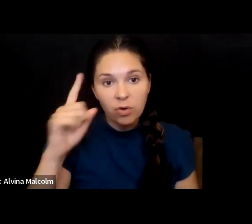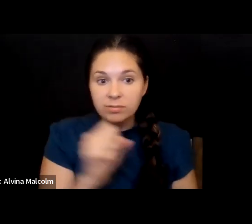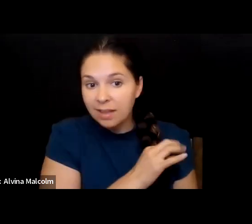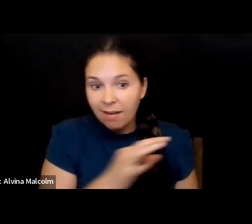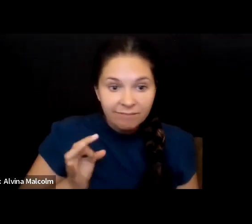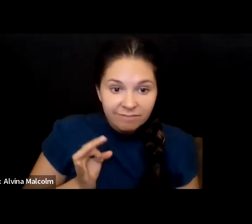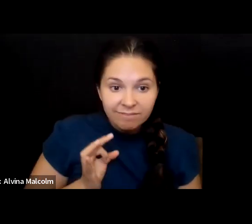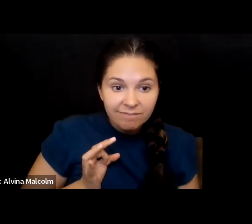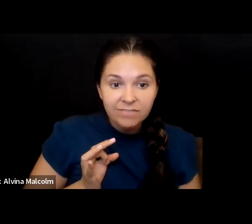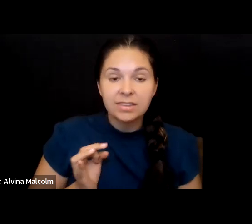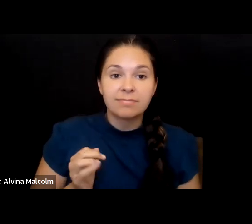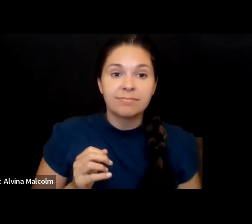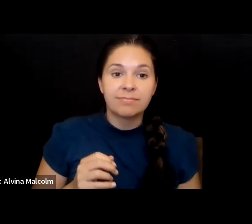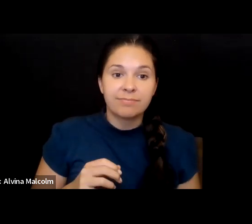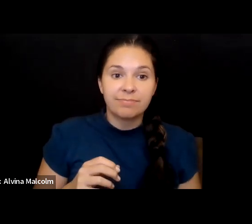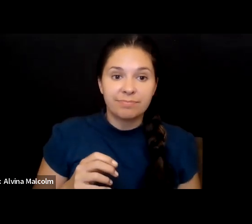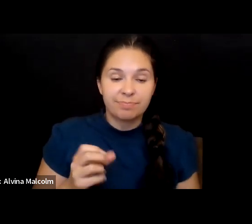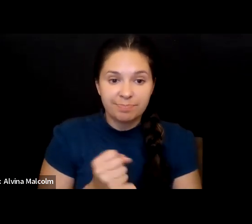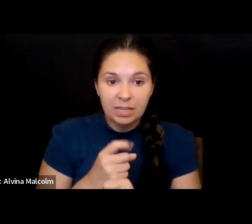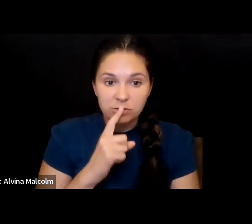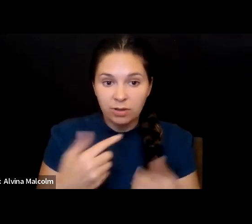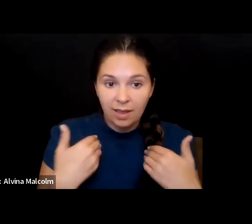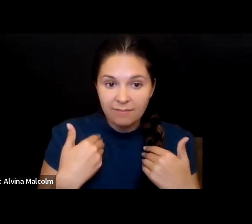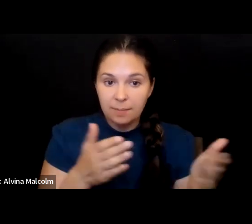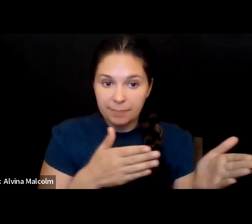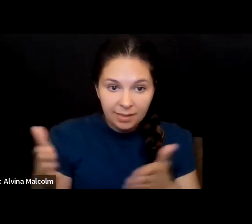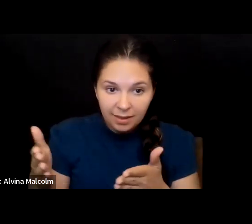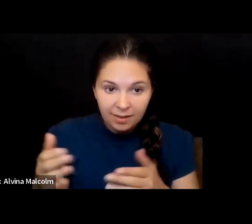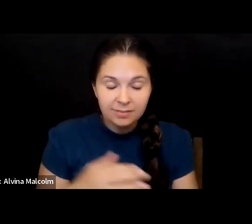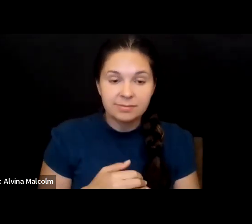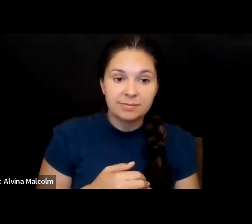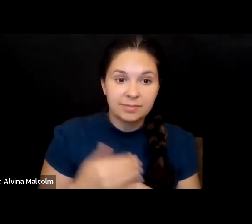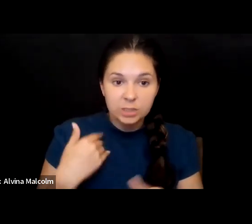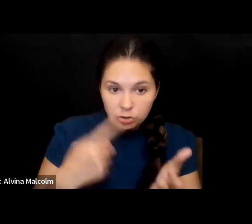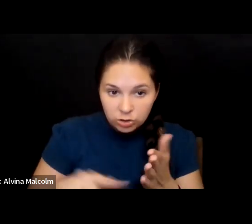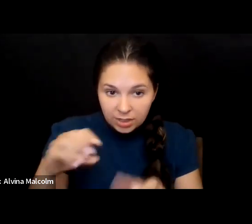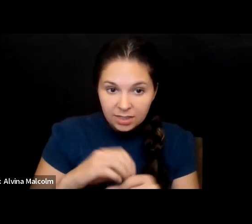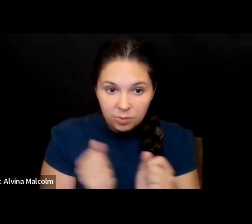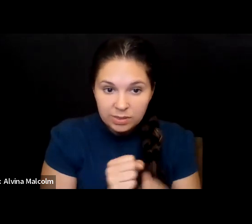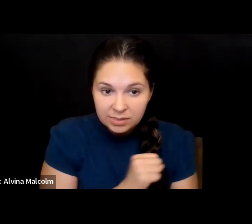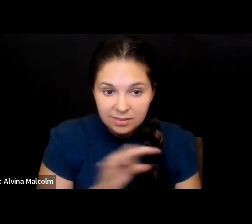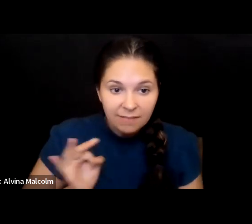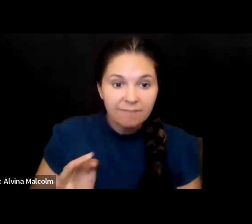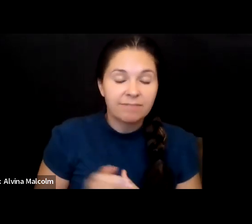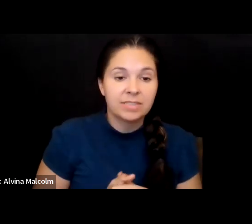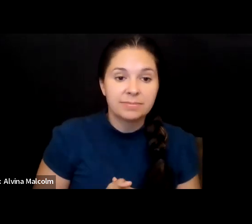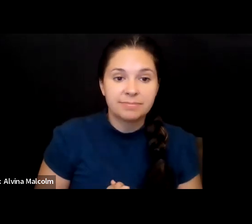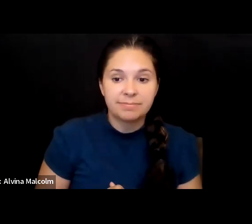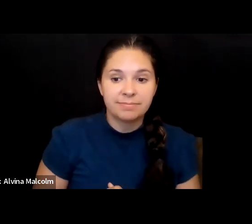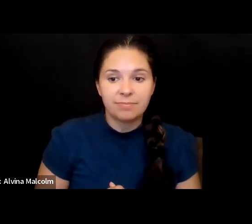a storm. Making sure that there's a